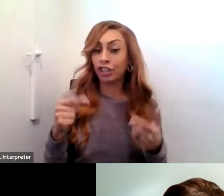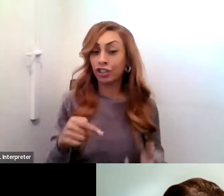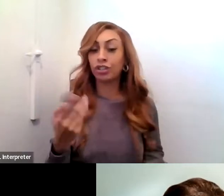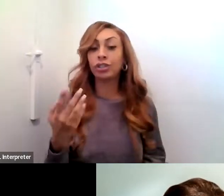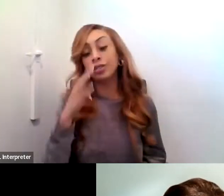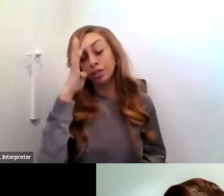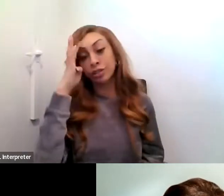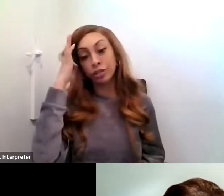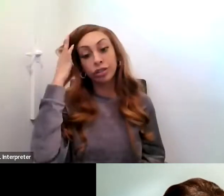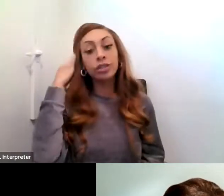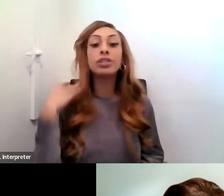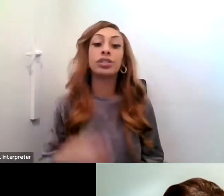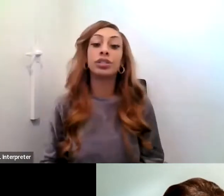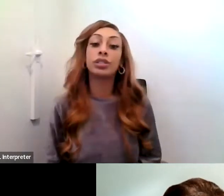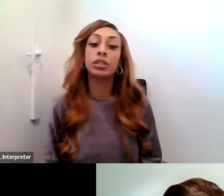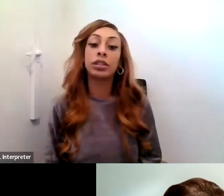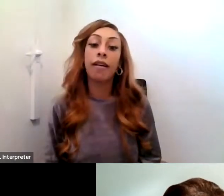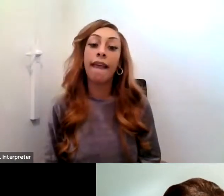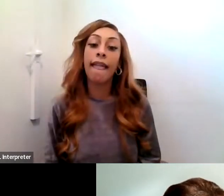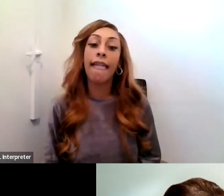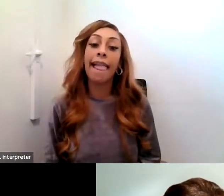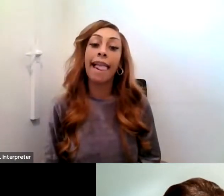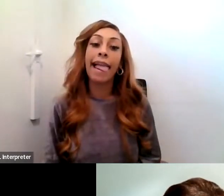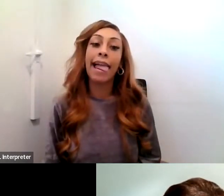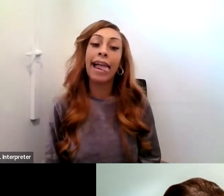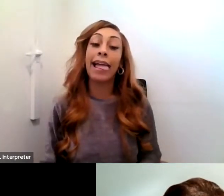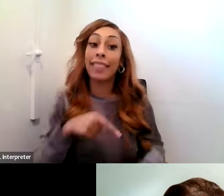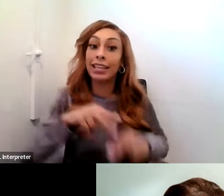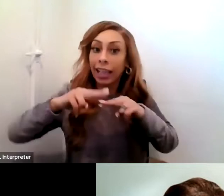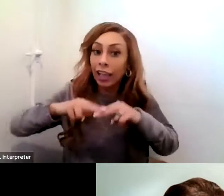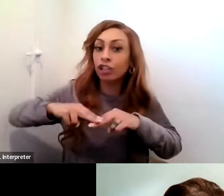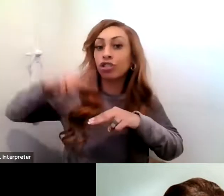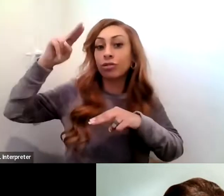because this obviously increases the cost of events,